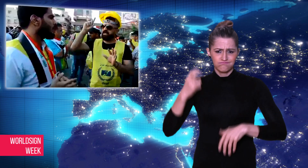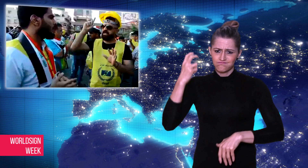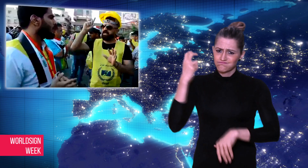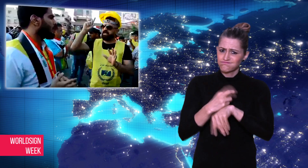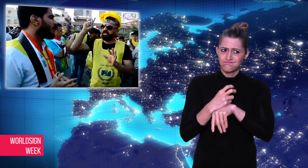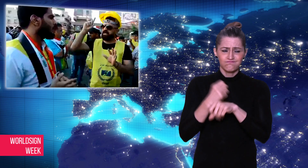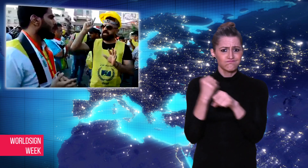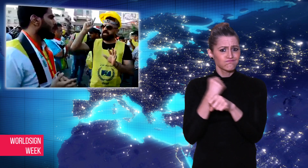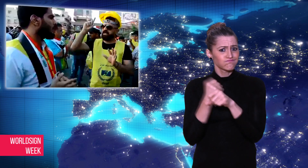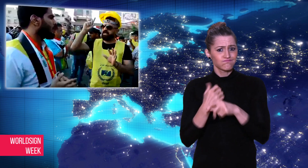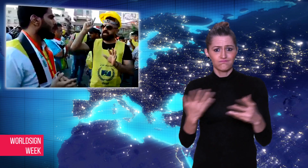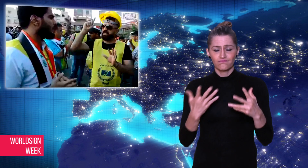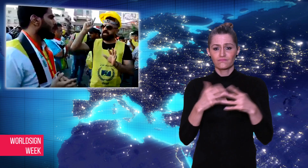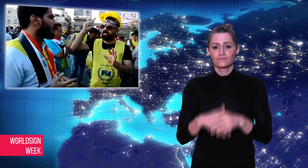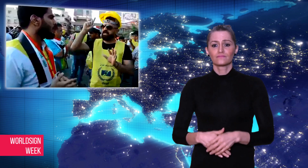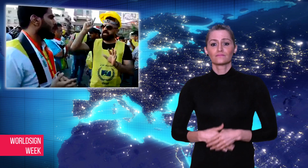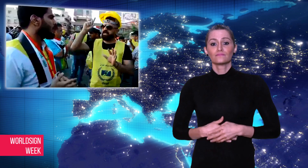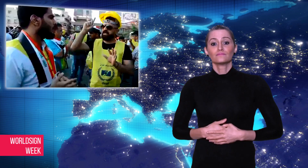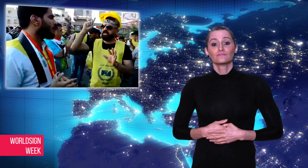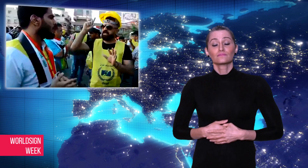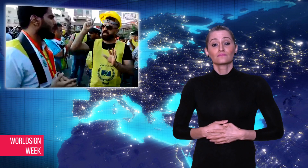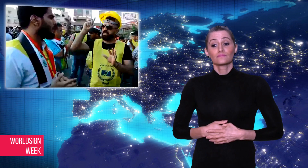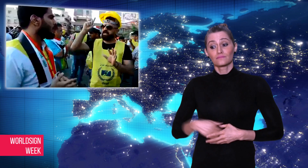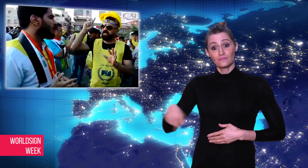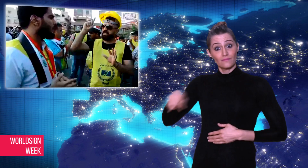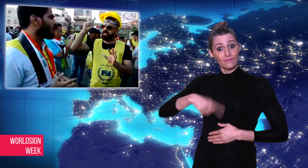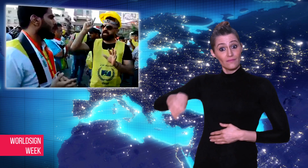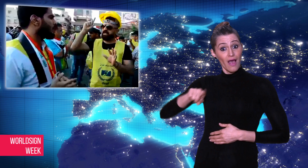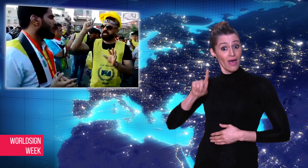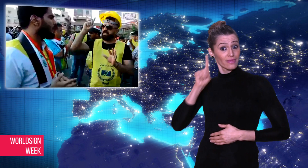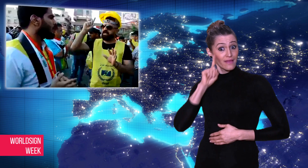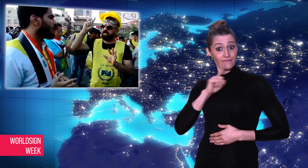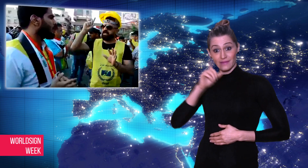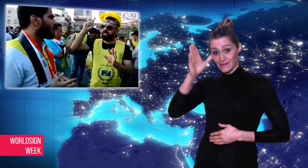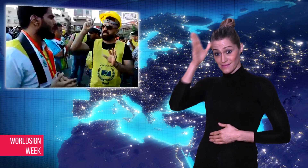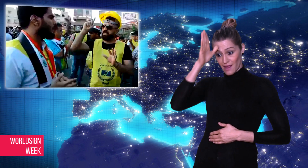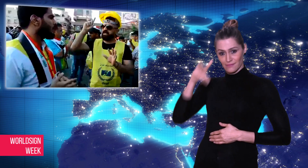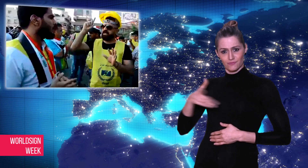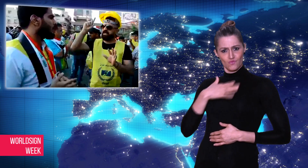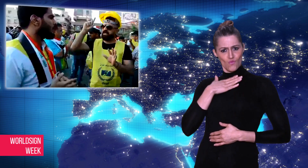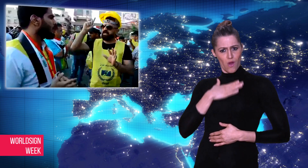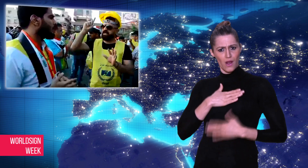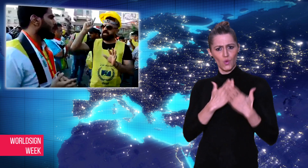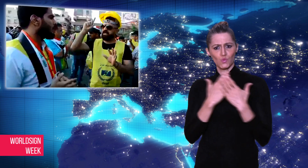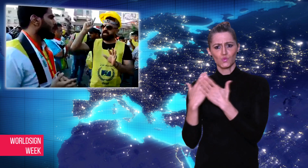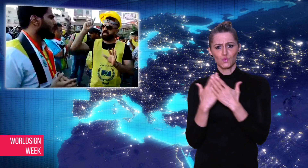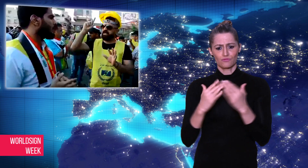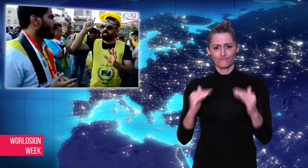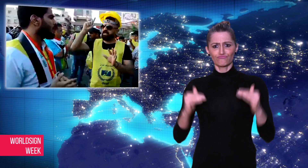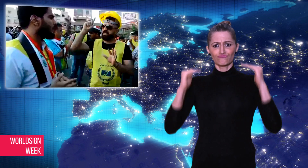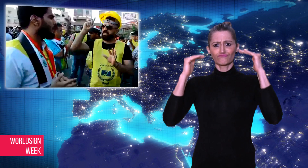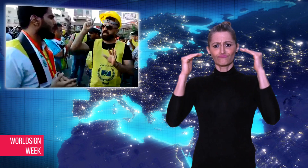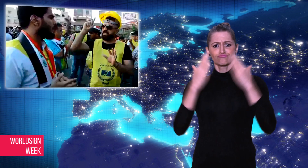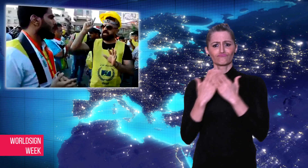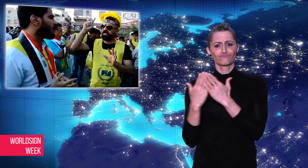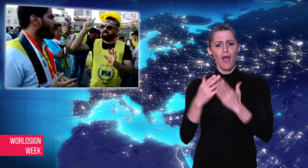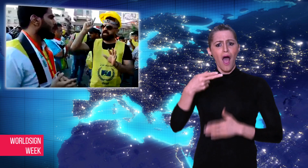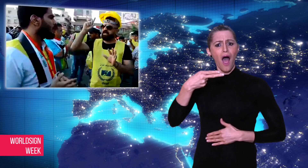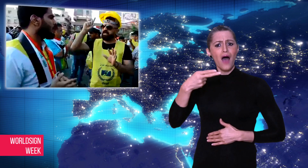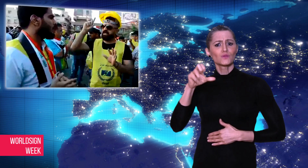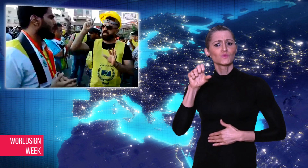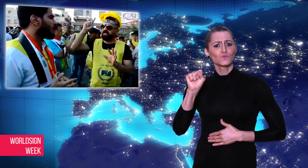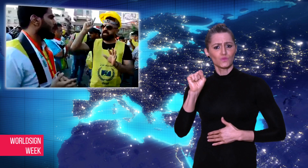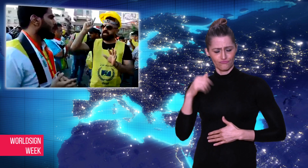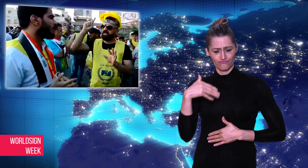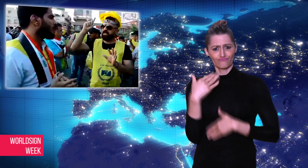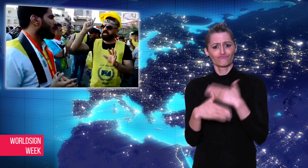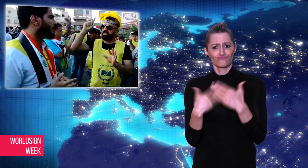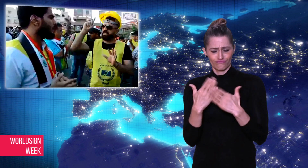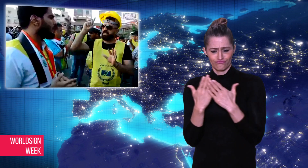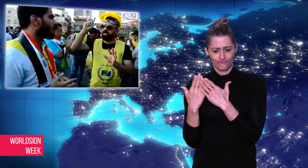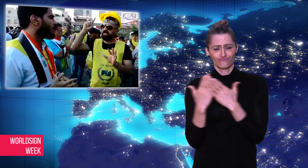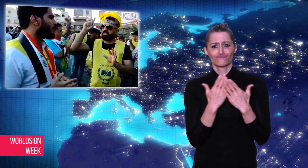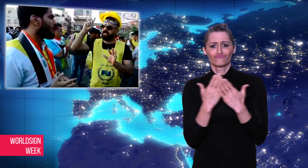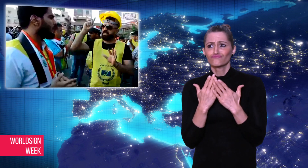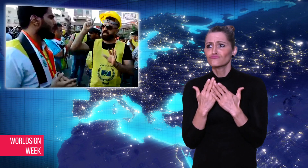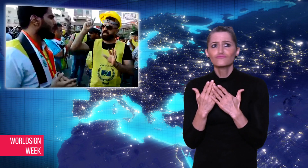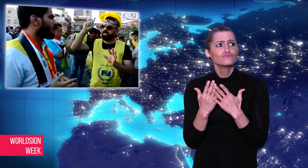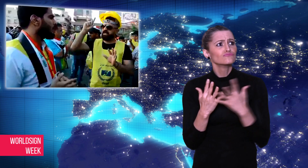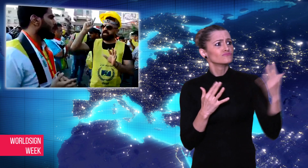They complained that most Deaf Iraqis are not given a